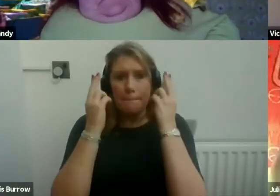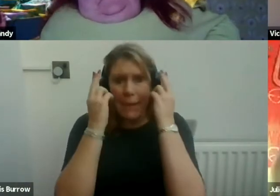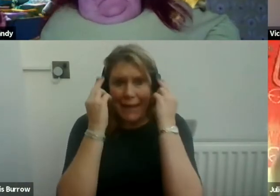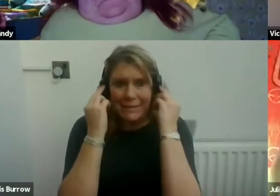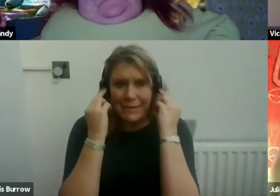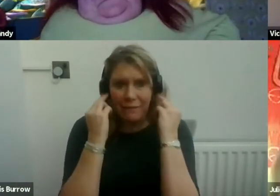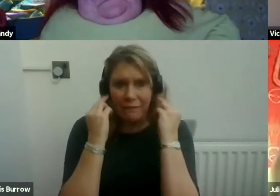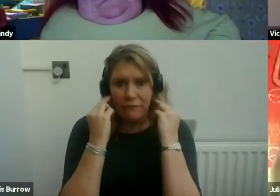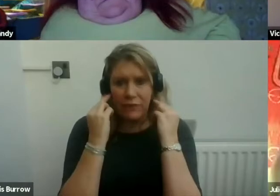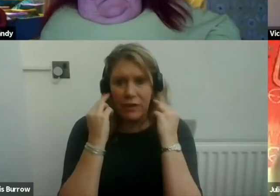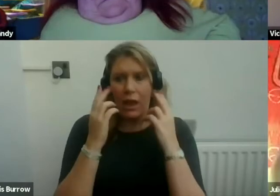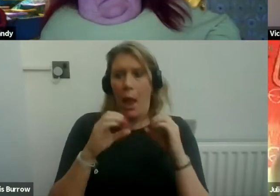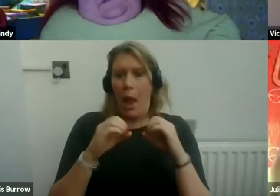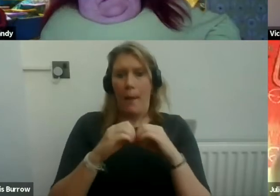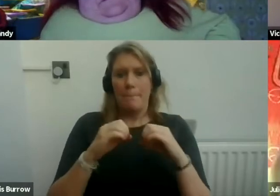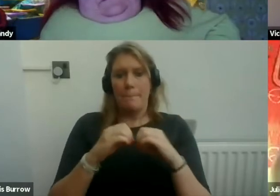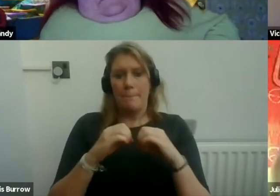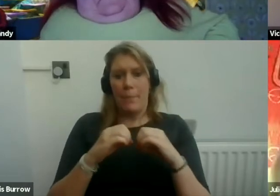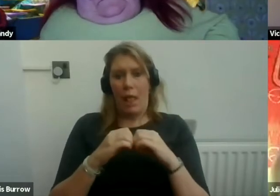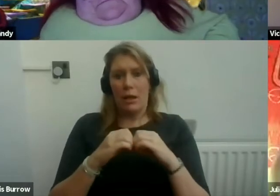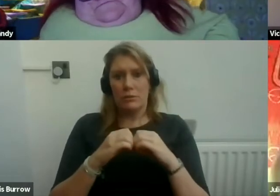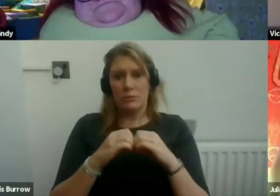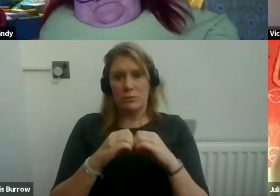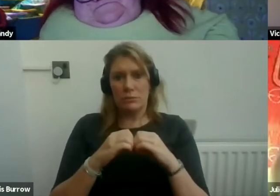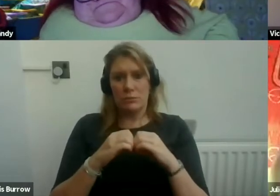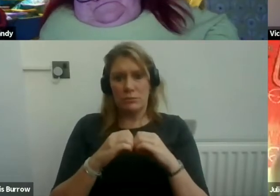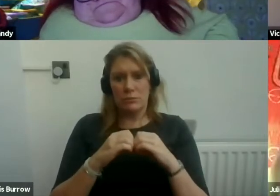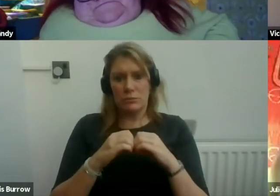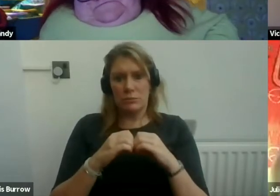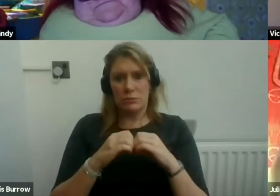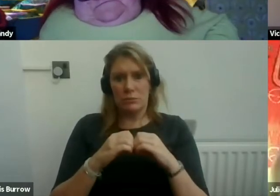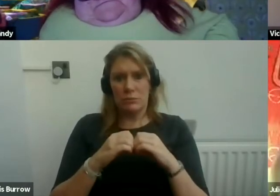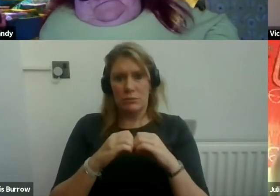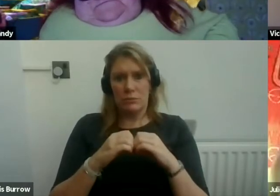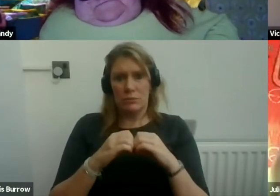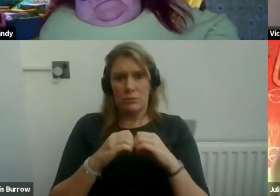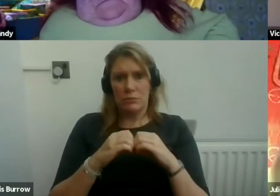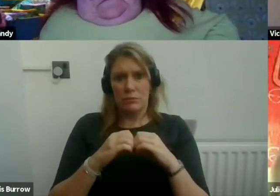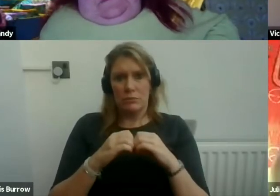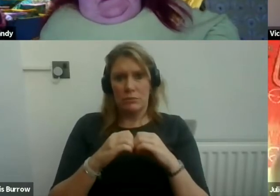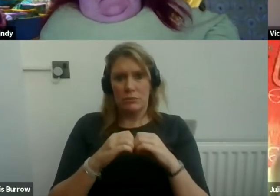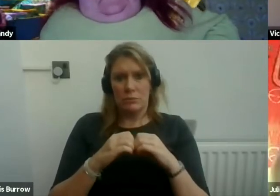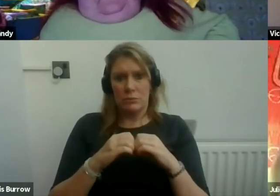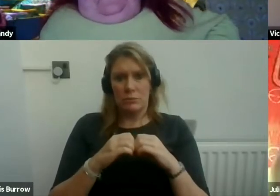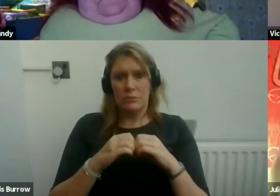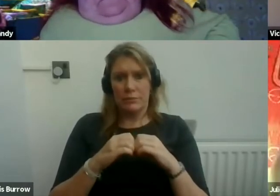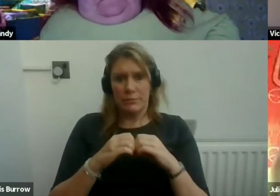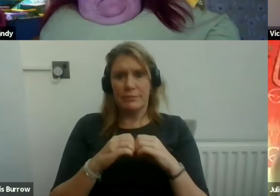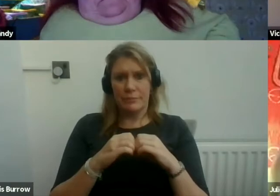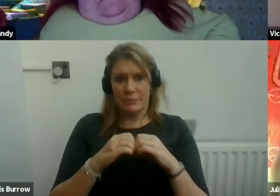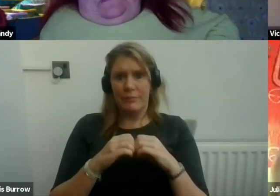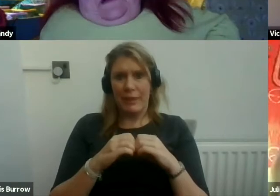Blanche was a community organiser. Can you hear me?